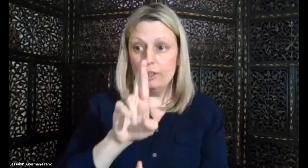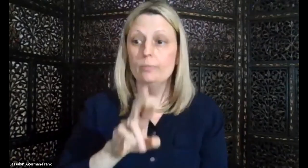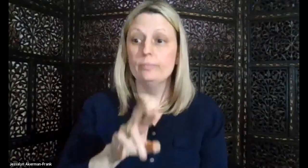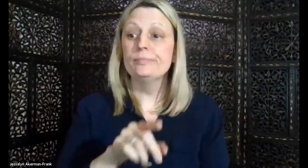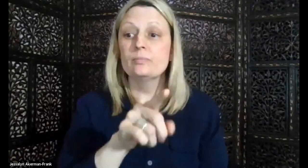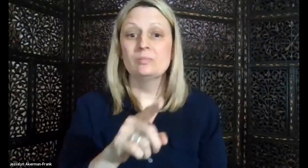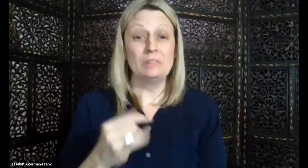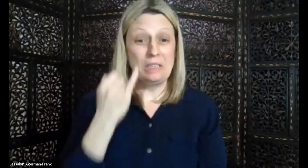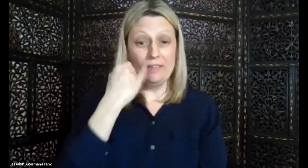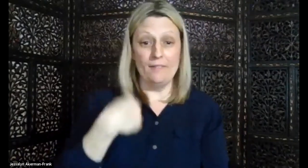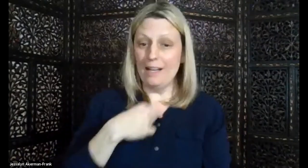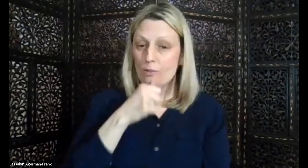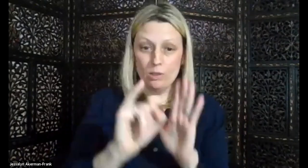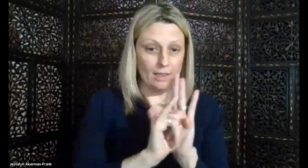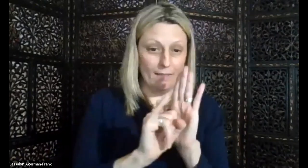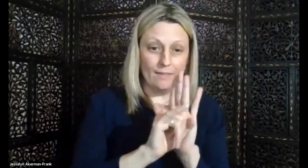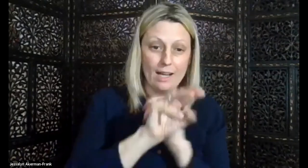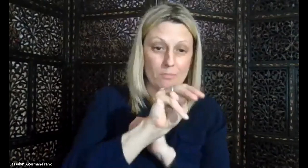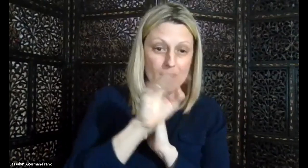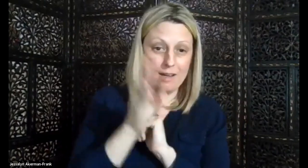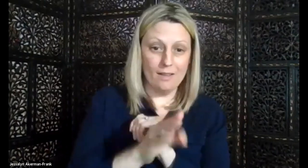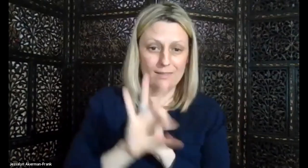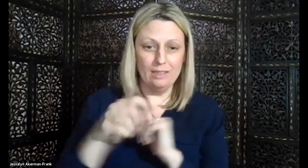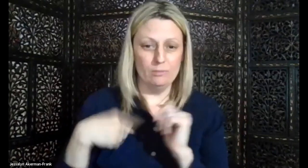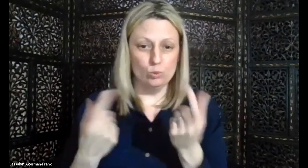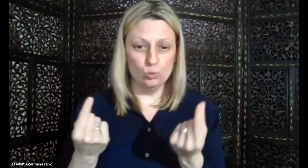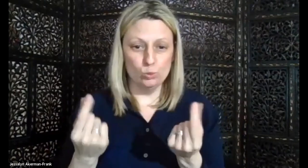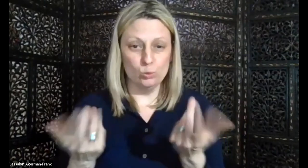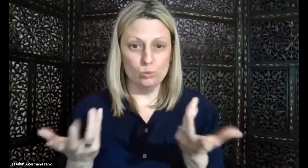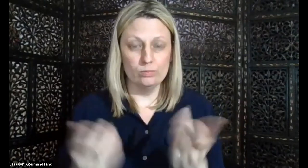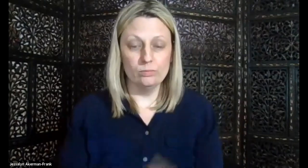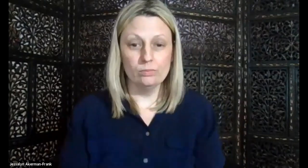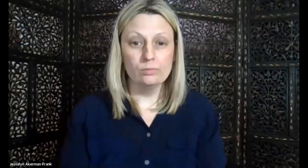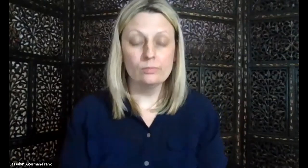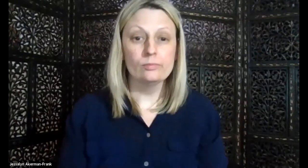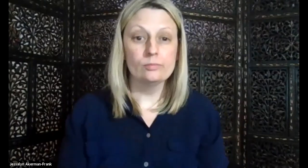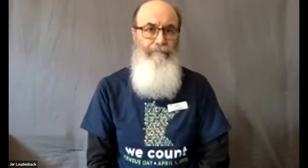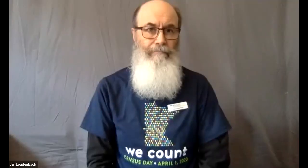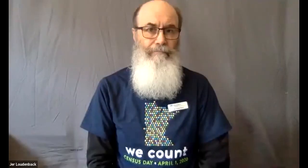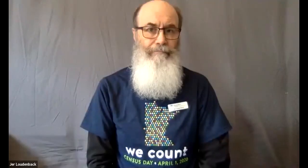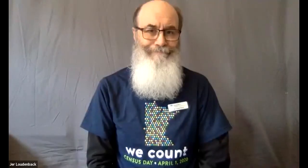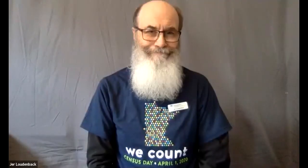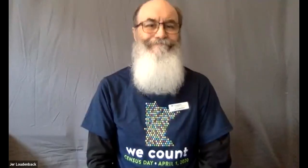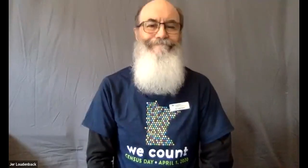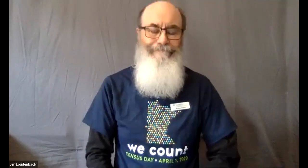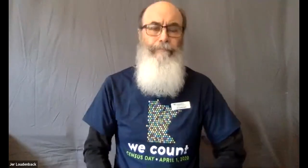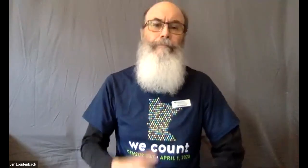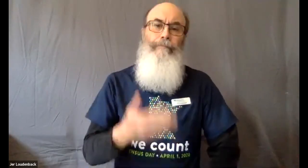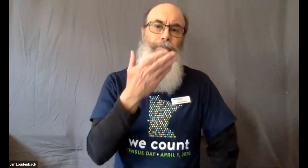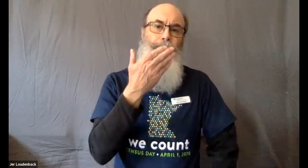Next question is for Jer.